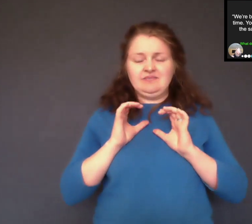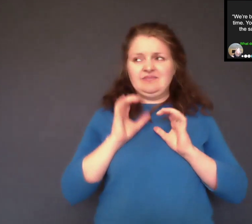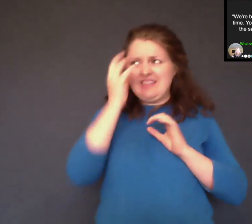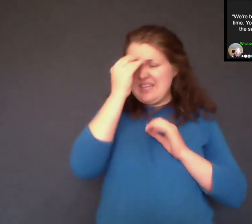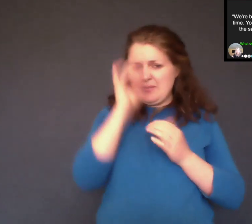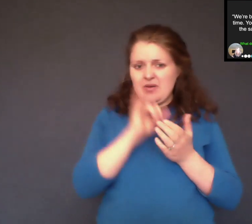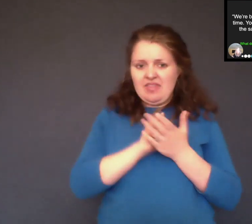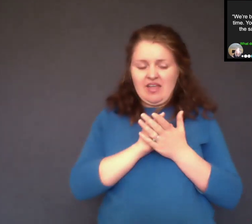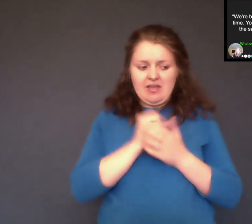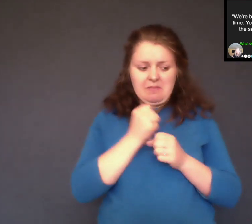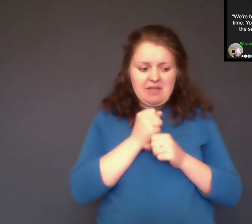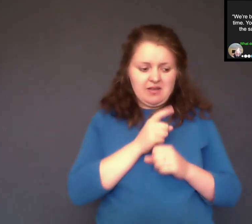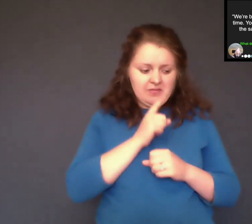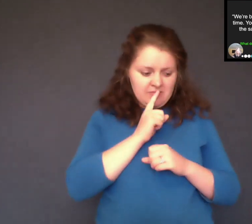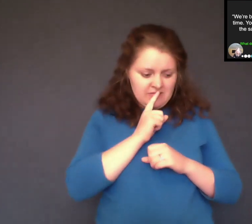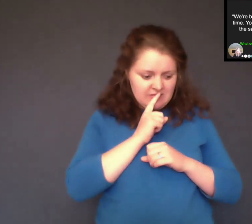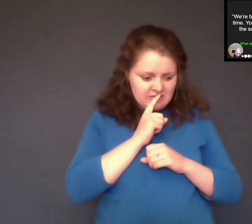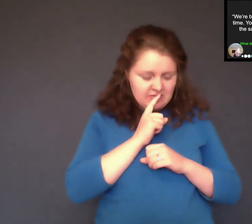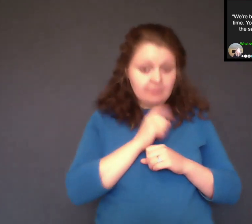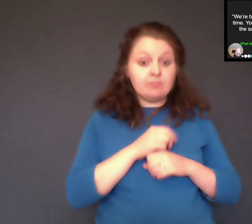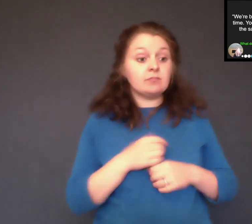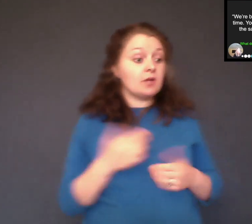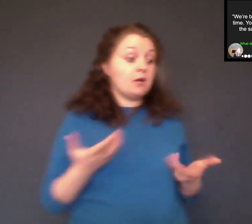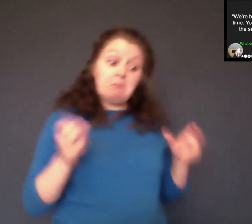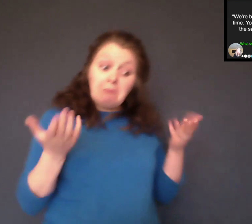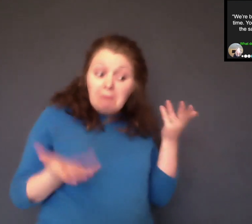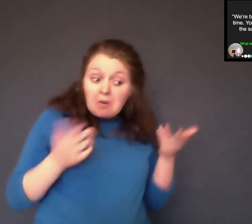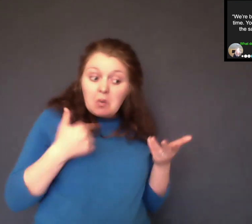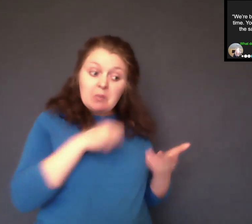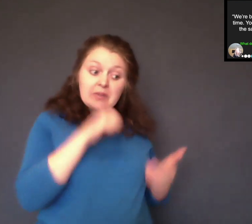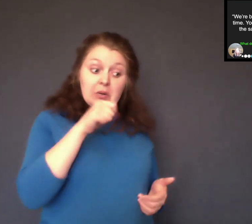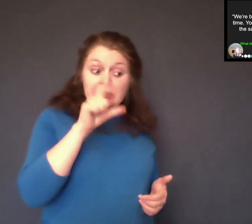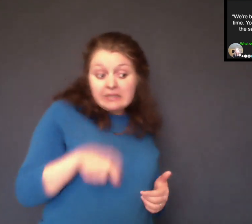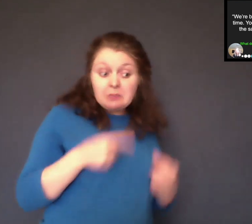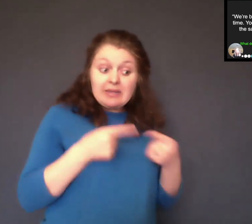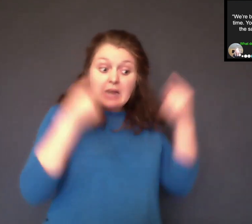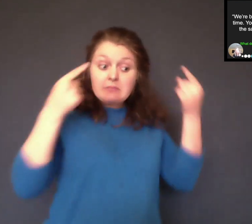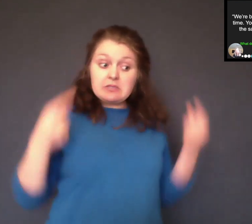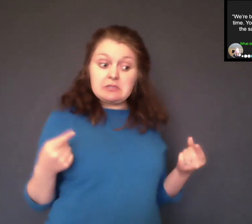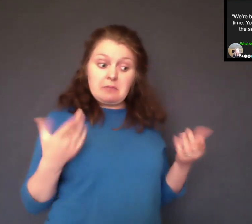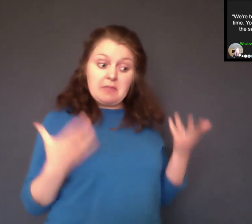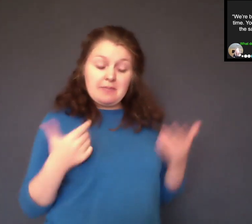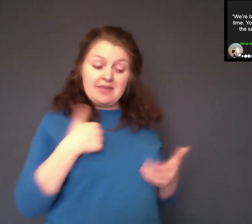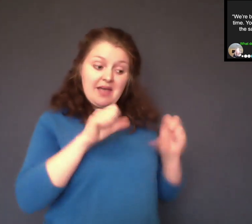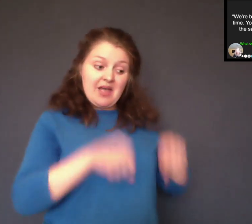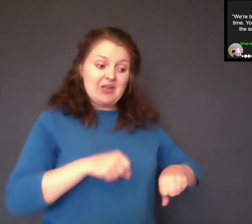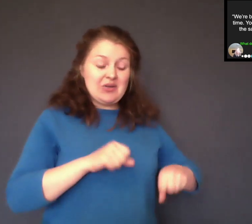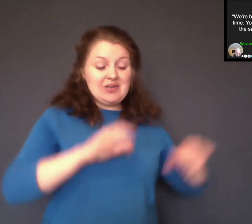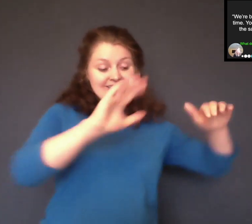we needn't be enemies hood said perhaps i should take you under my wing my west wing he laughed